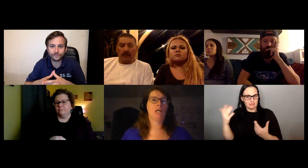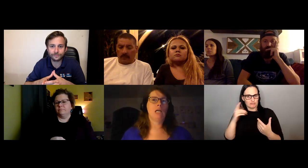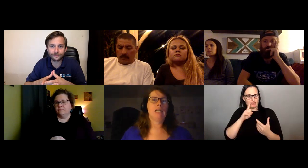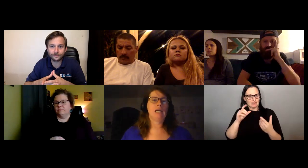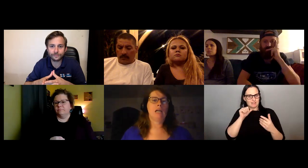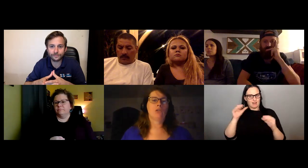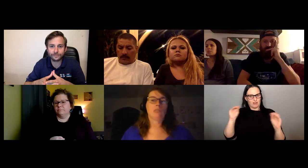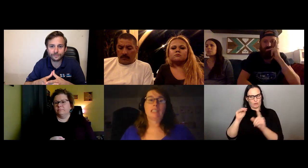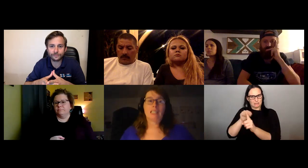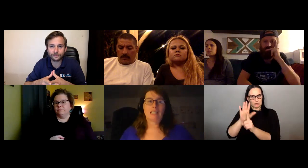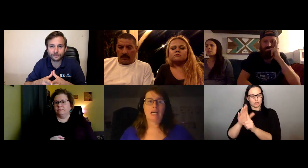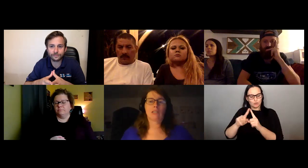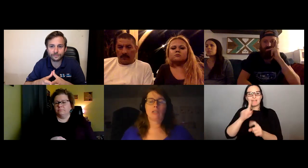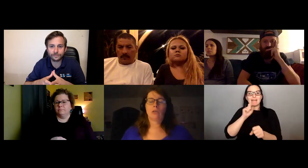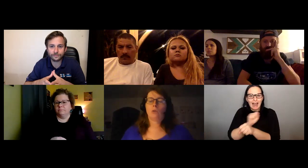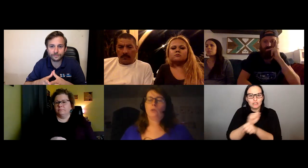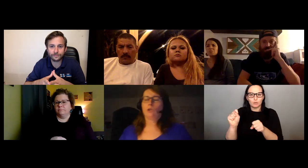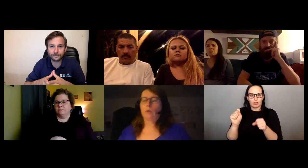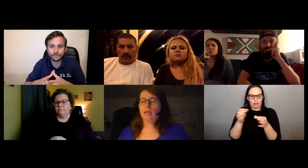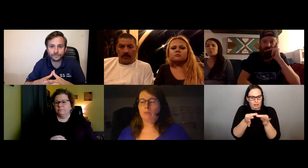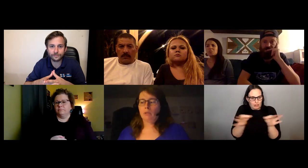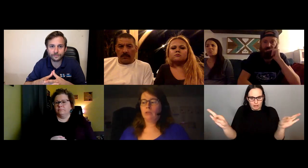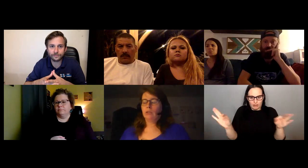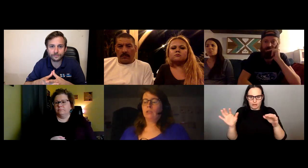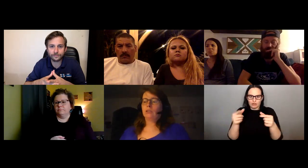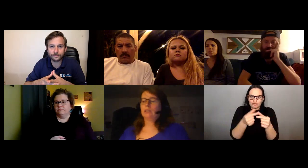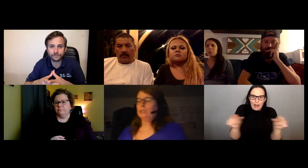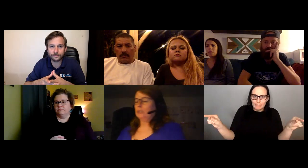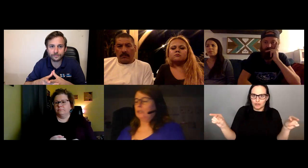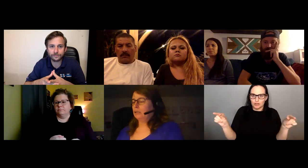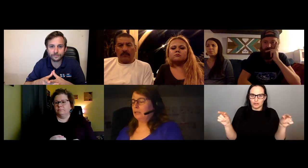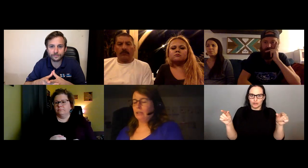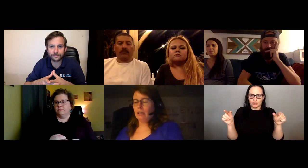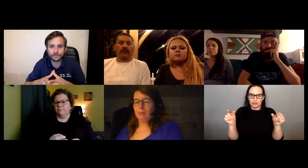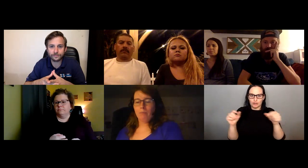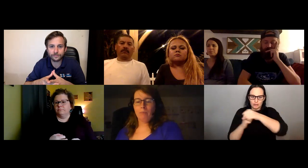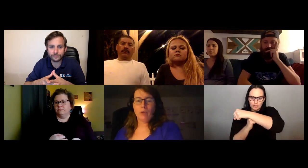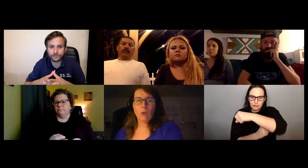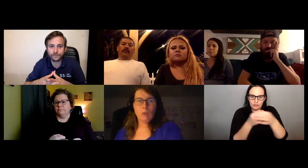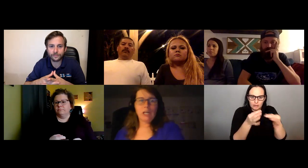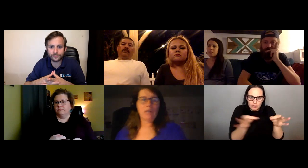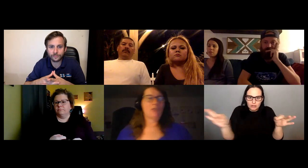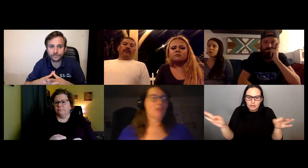the actual syntax the grammar